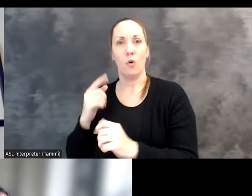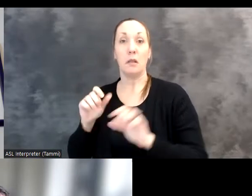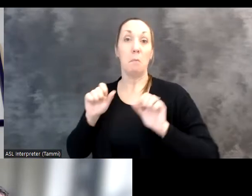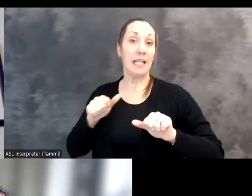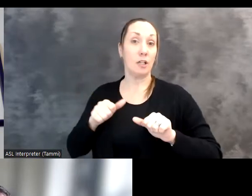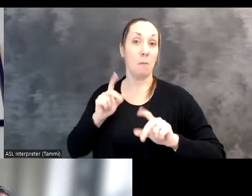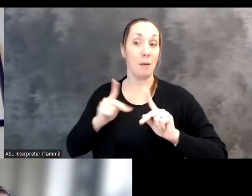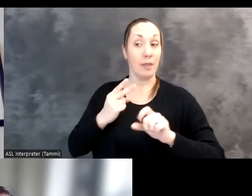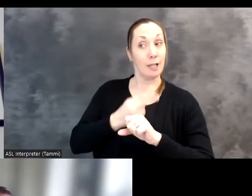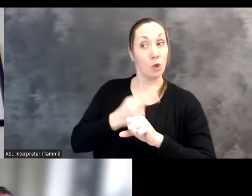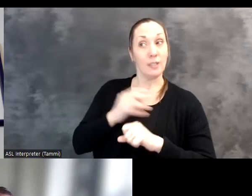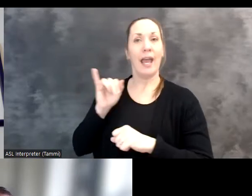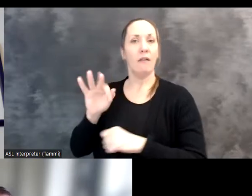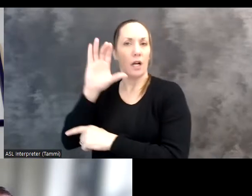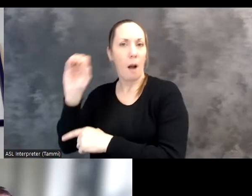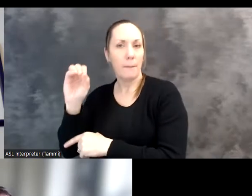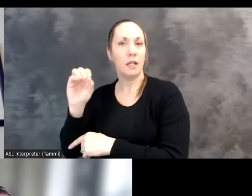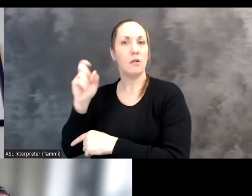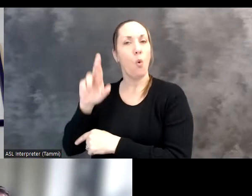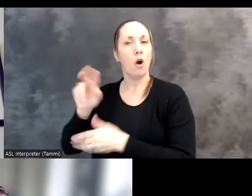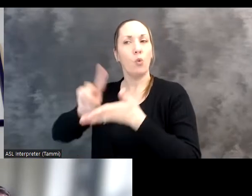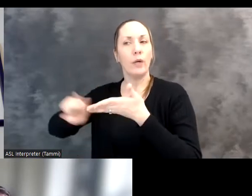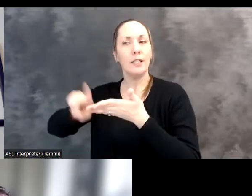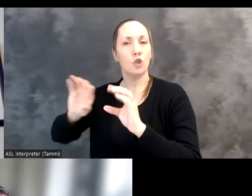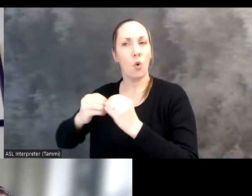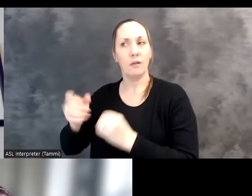the ongoing devices as a safety net for the potential